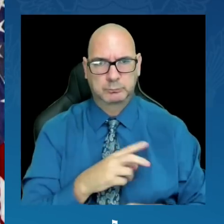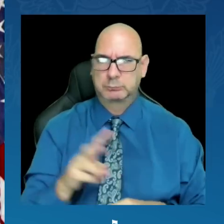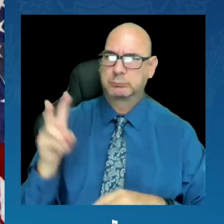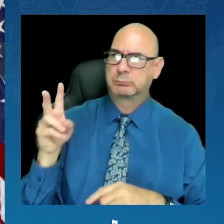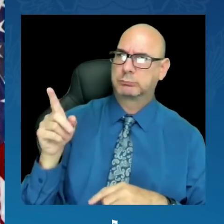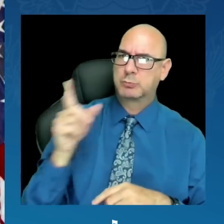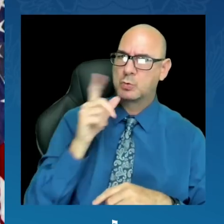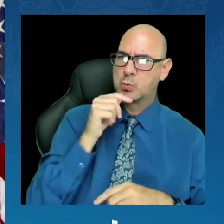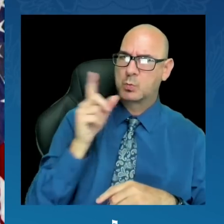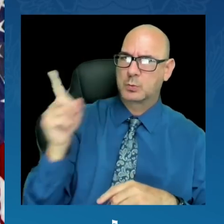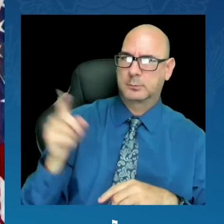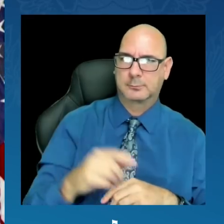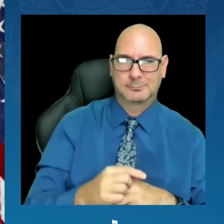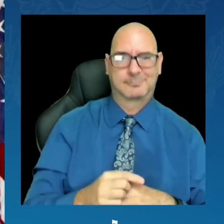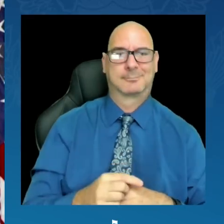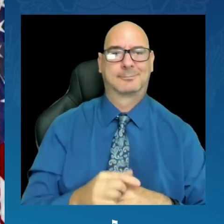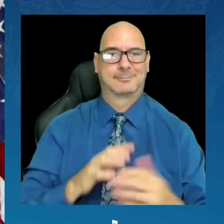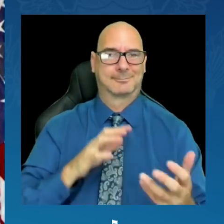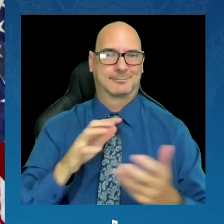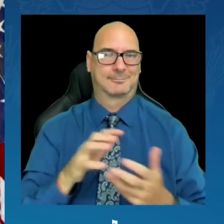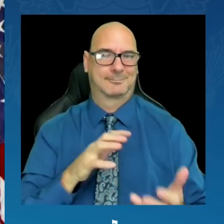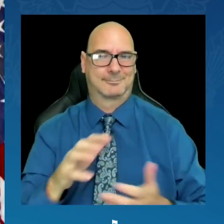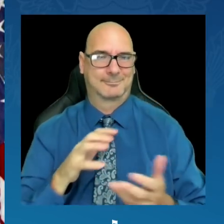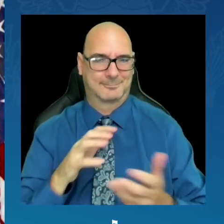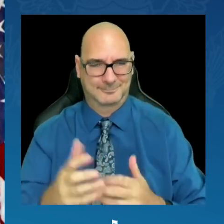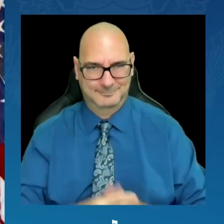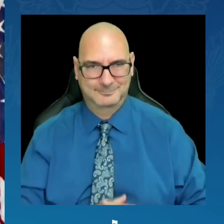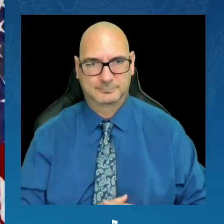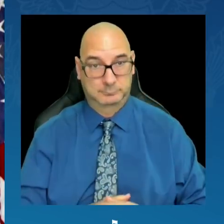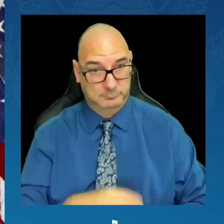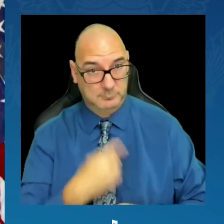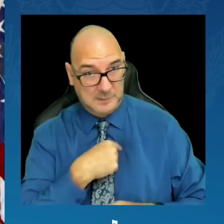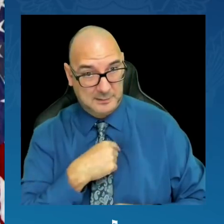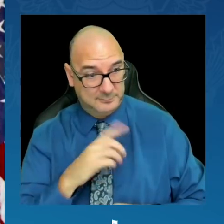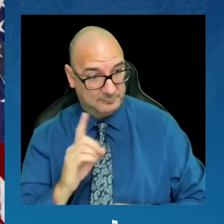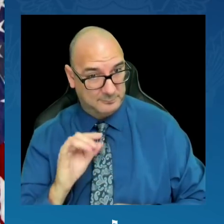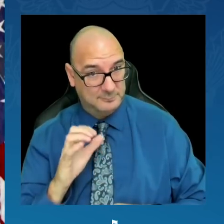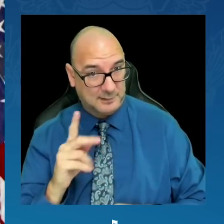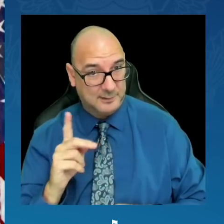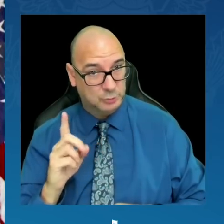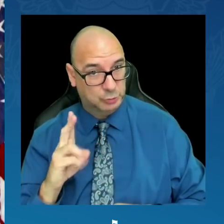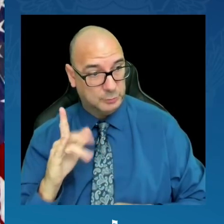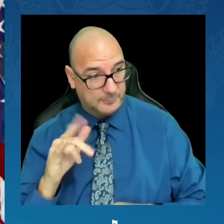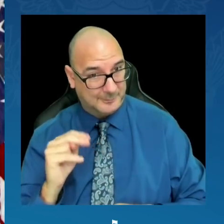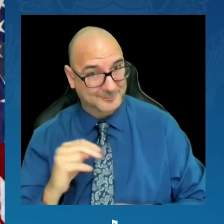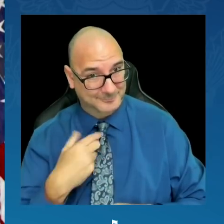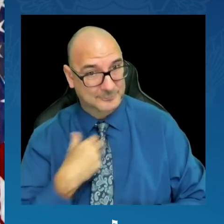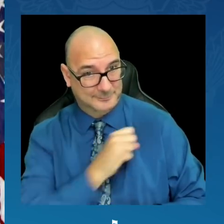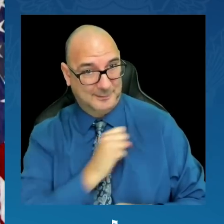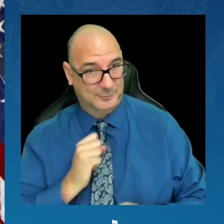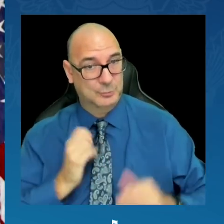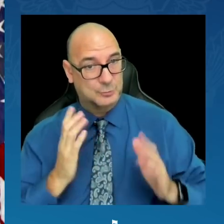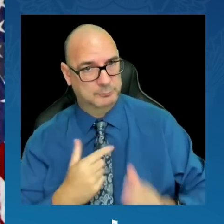And I said, I'm Dick Durbin. She said, What do you do? I said, I'm a United States senator.